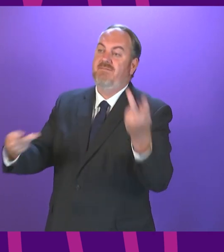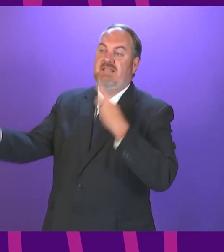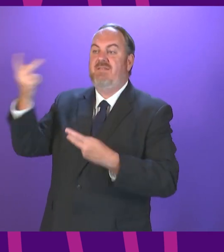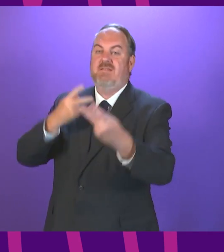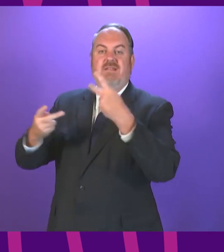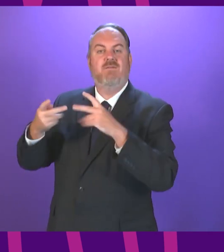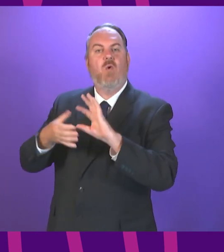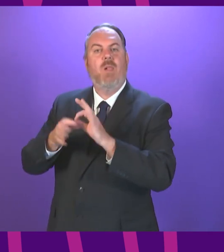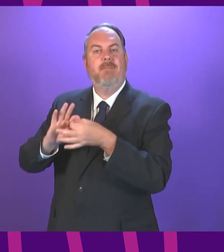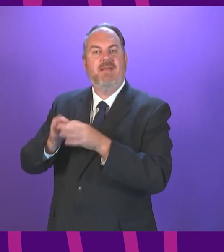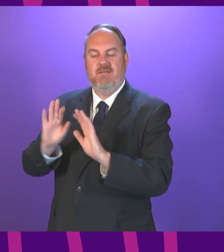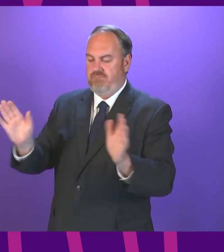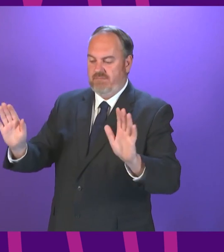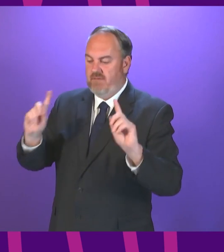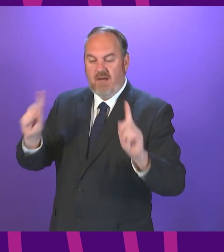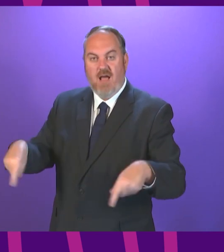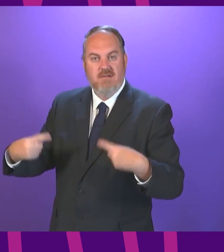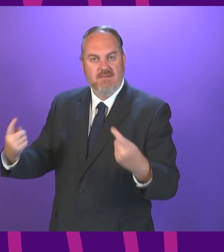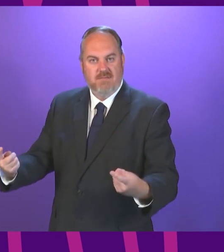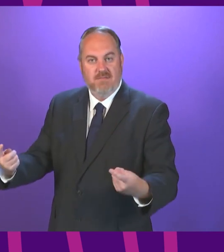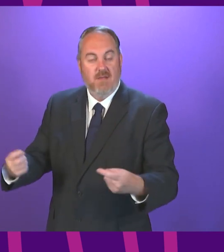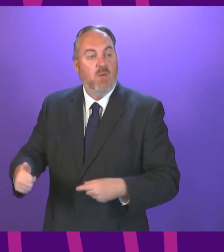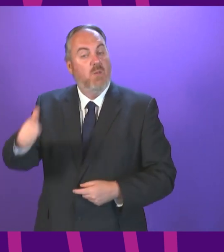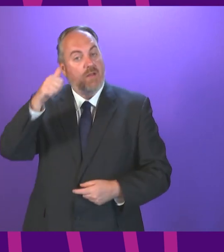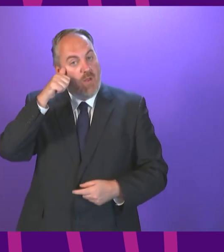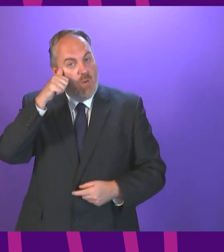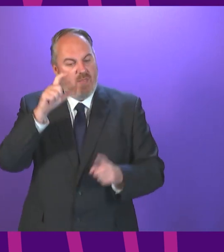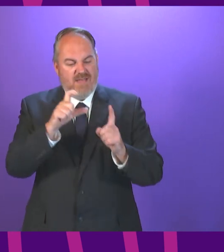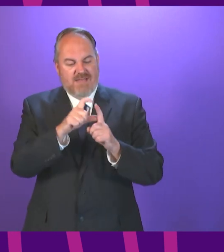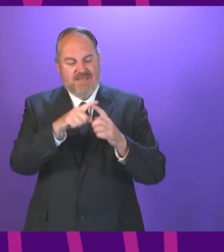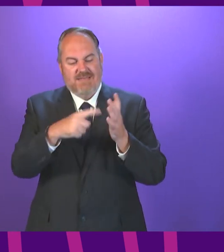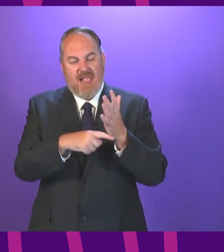As the delta variant becomes more dominant in more countries, we are likely to see